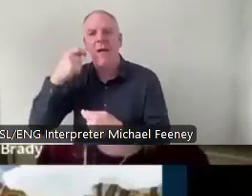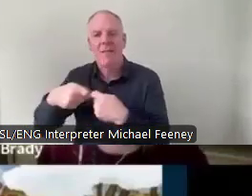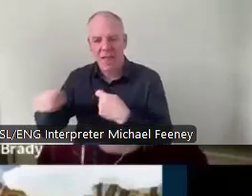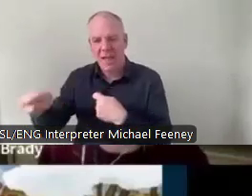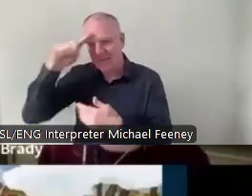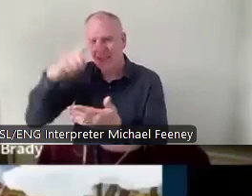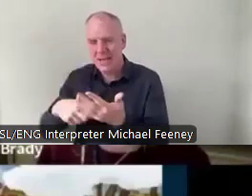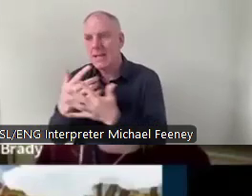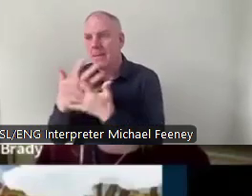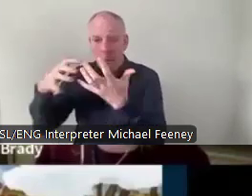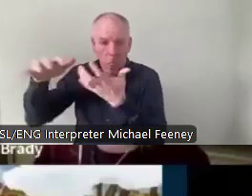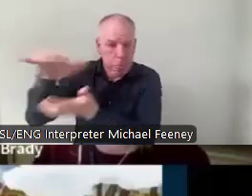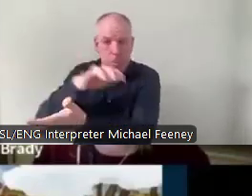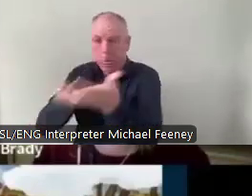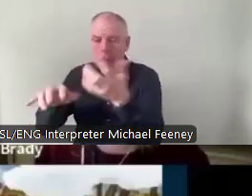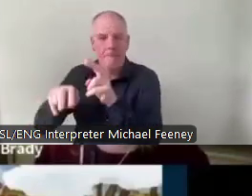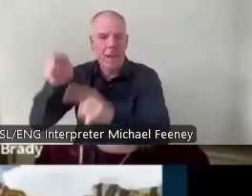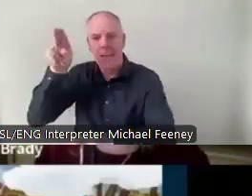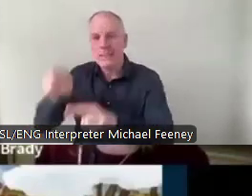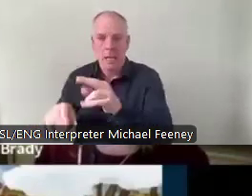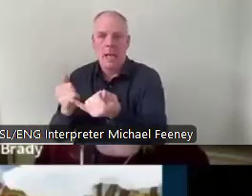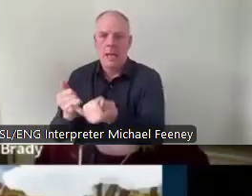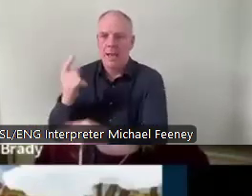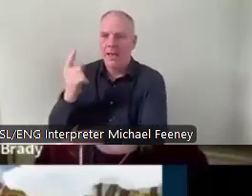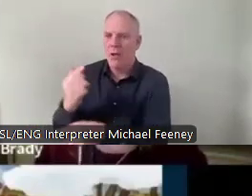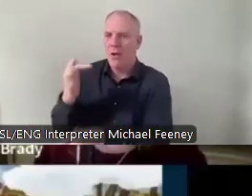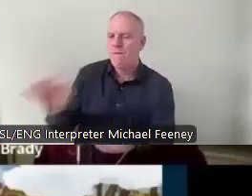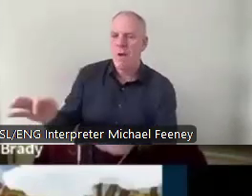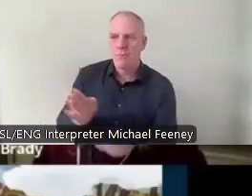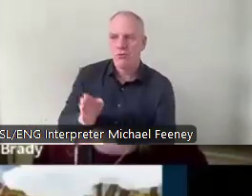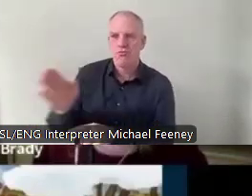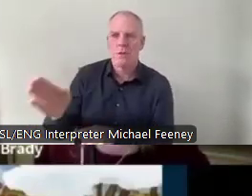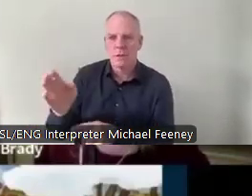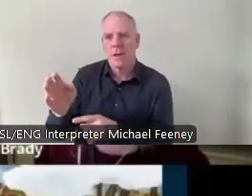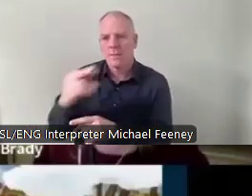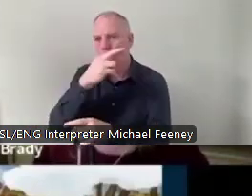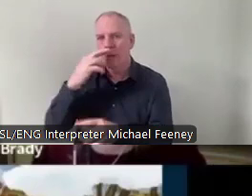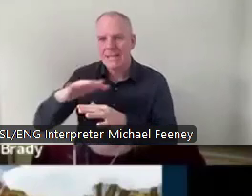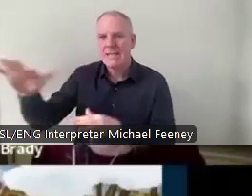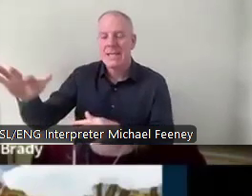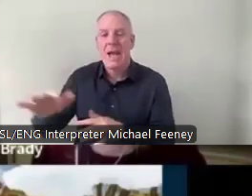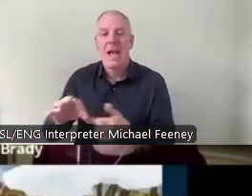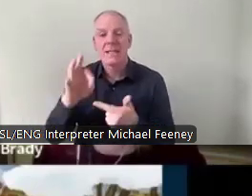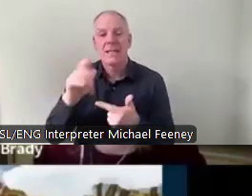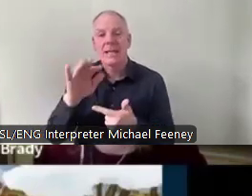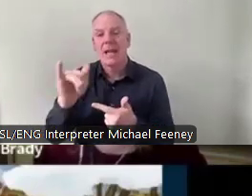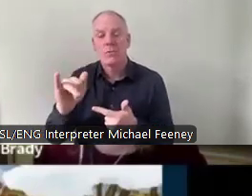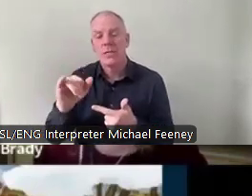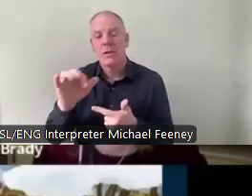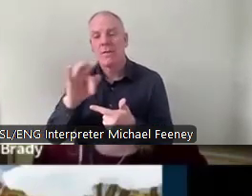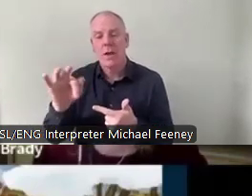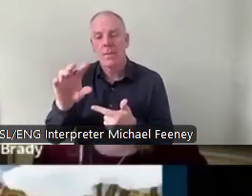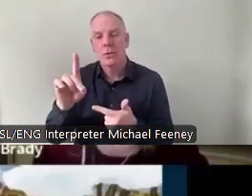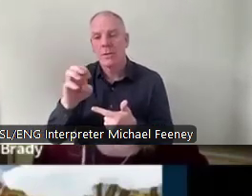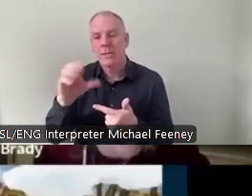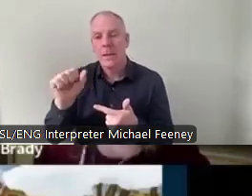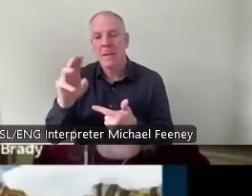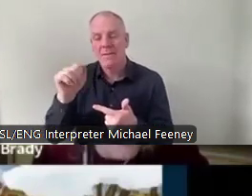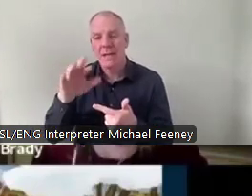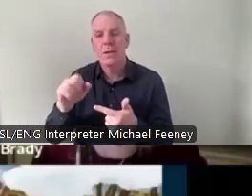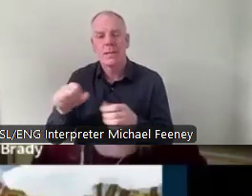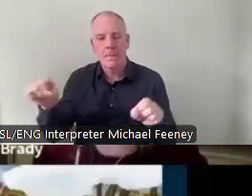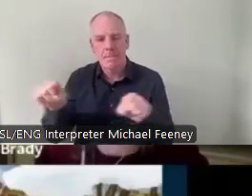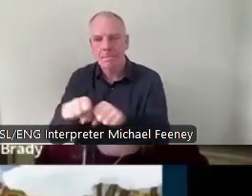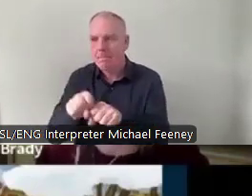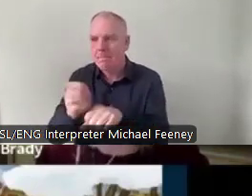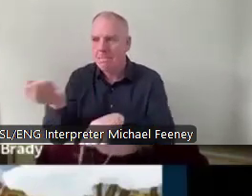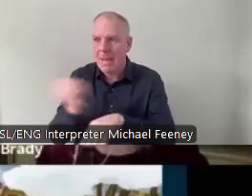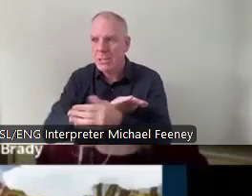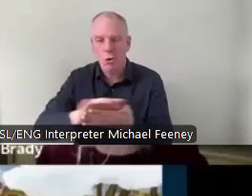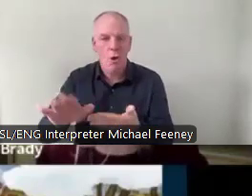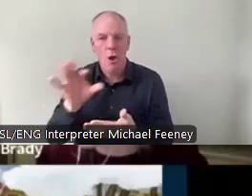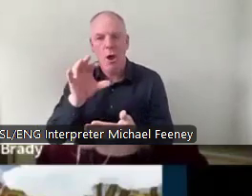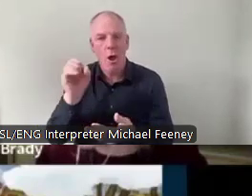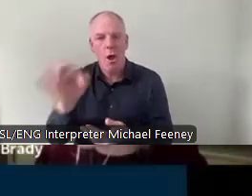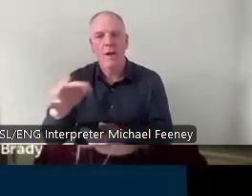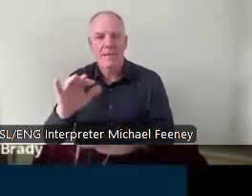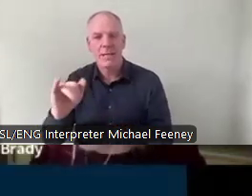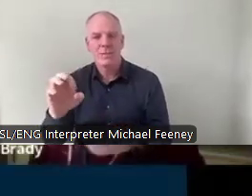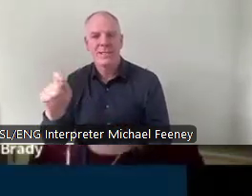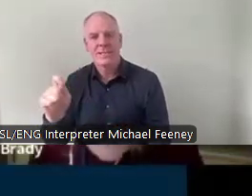masterpieces that are illustrated by the crossing of the Red Sea and the Galleria Doria Pamphili's, Massacre of the Innocents, which I showed you a little earlier. Our